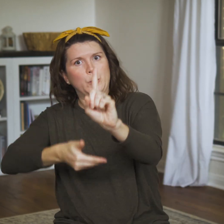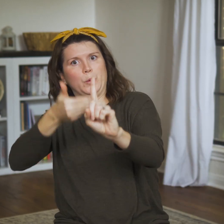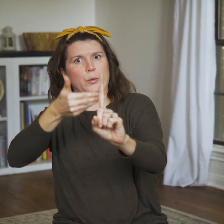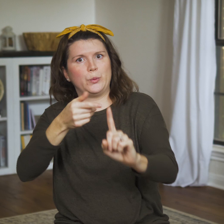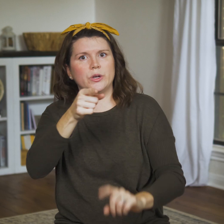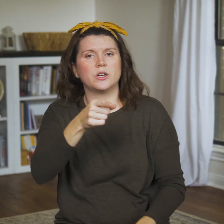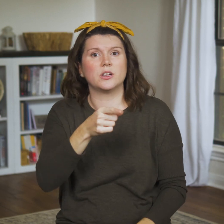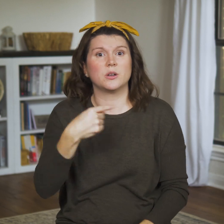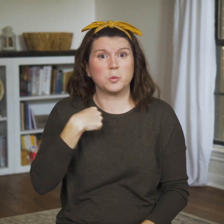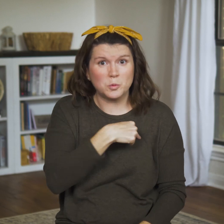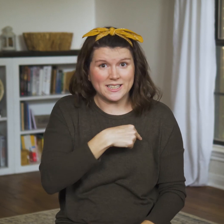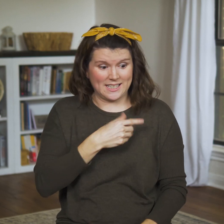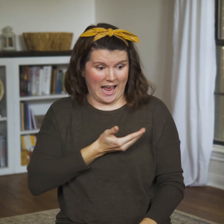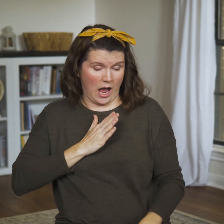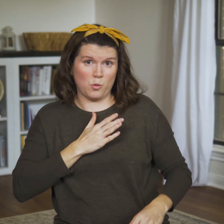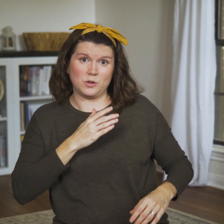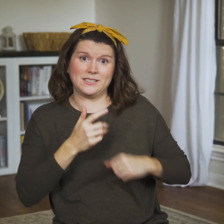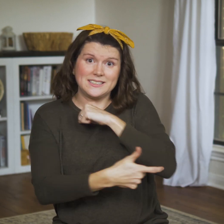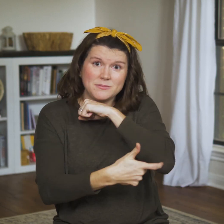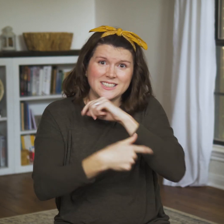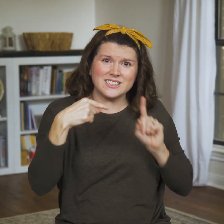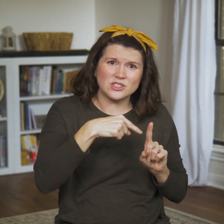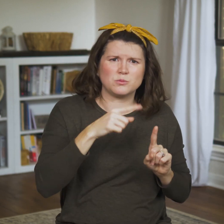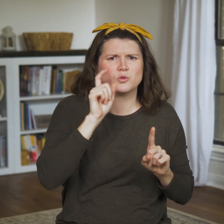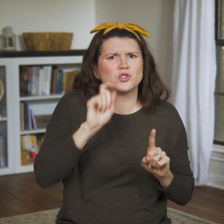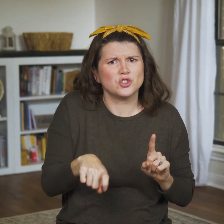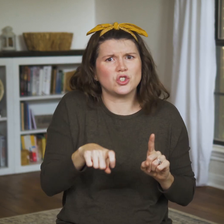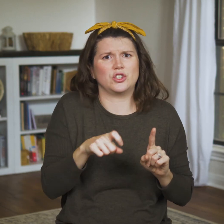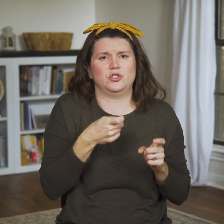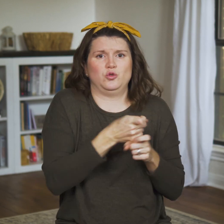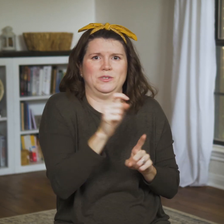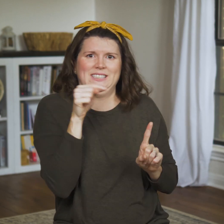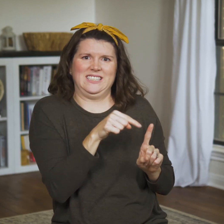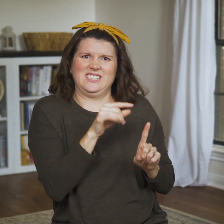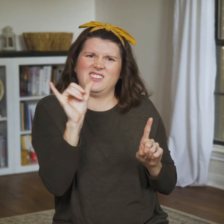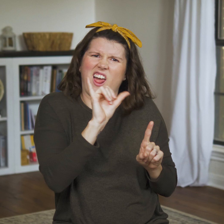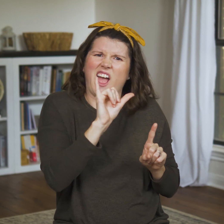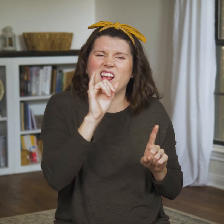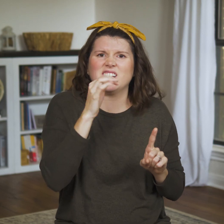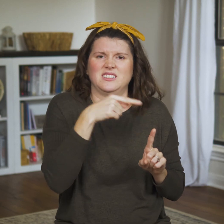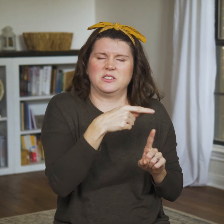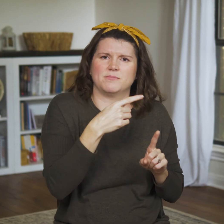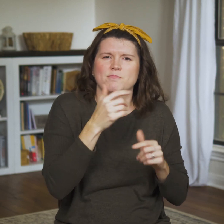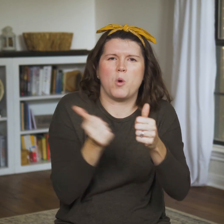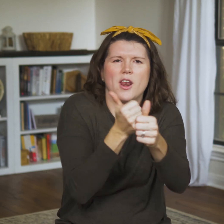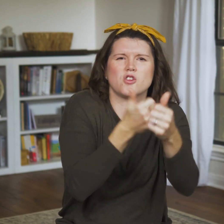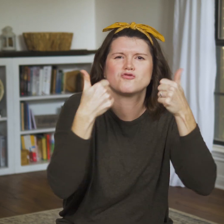They’re called the Transjordan tribes since they’re across the Jordan.